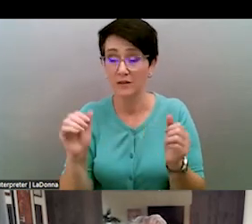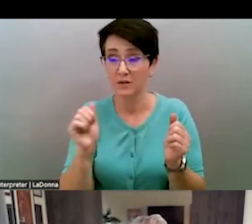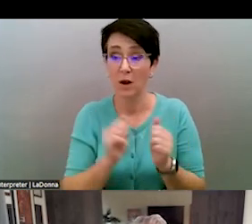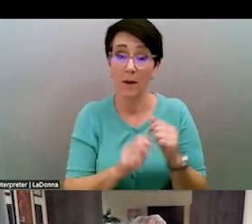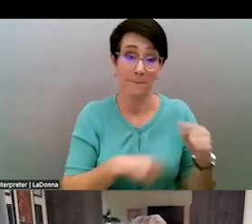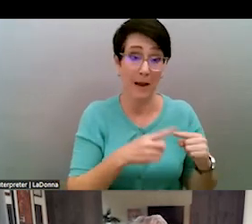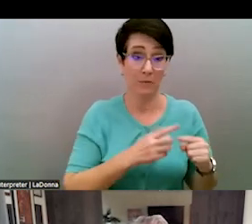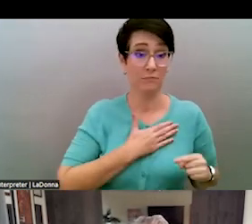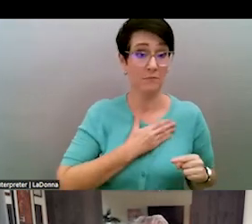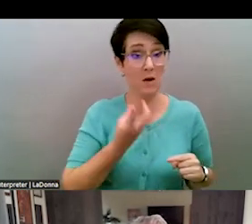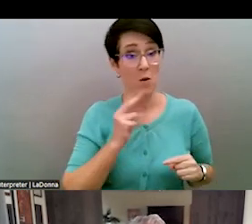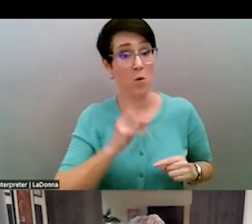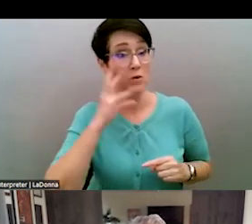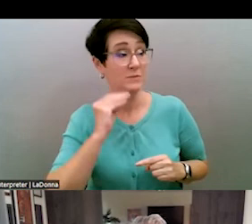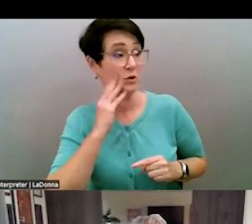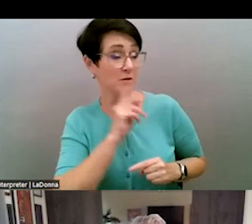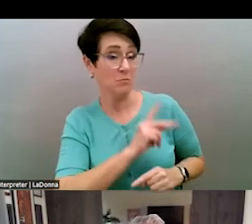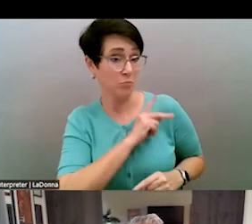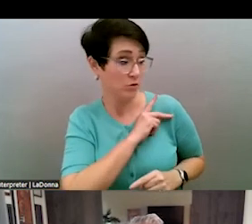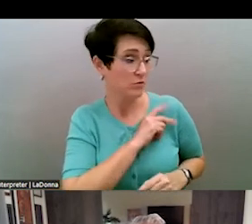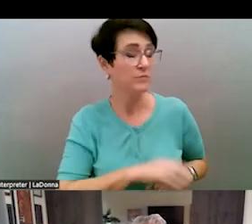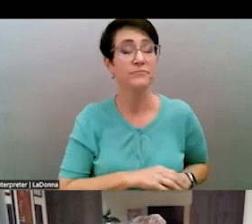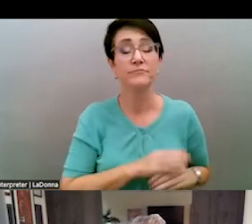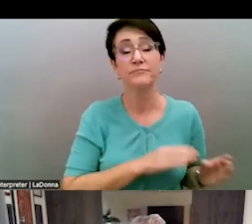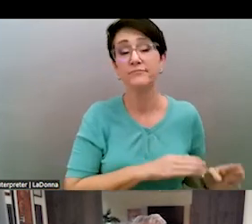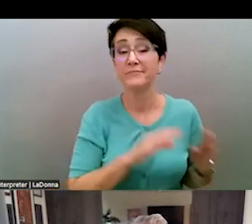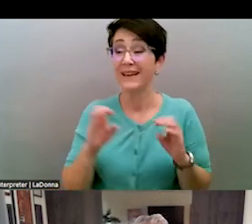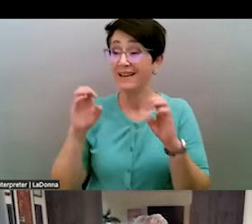WITH MENTAL HEALTH CHALLENGES. EDUCATE THE PUBLIC ABOUT IMPORTANCE OF MENTAL HEALTH, REDUCE STIGMA,